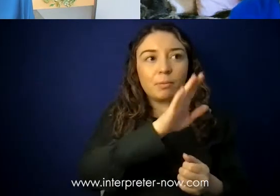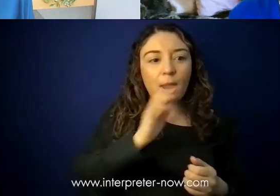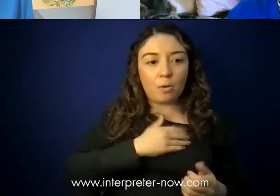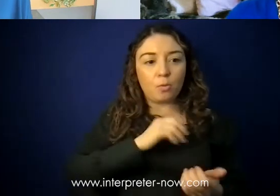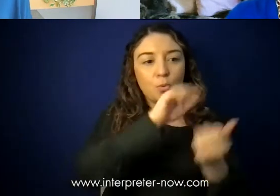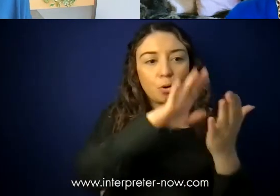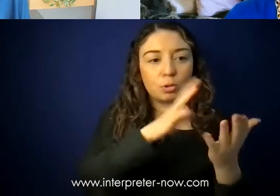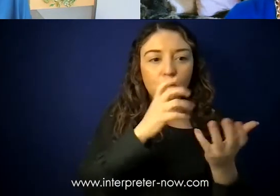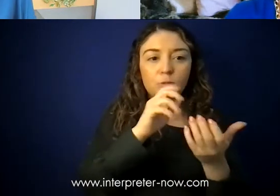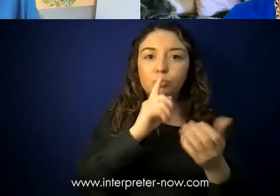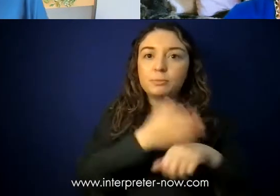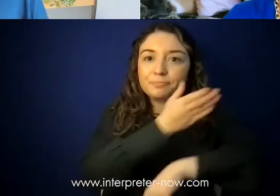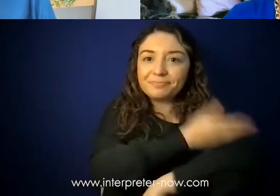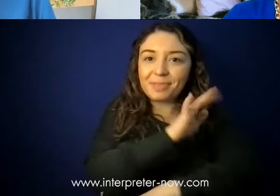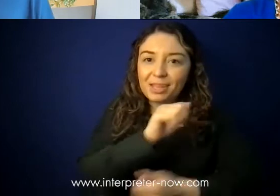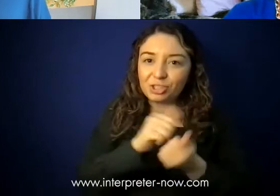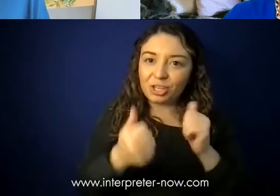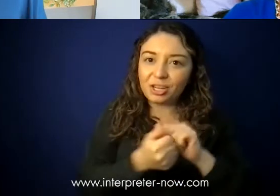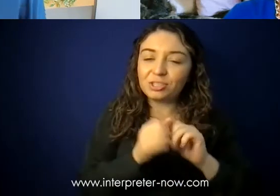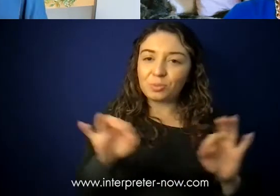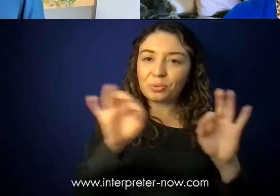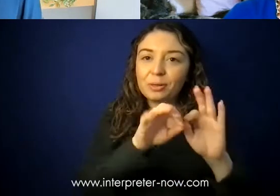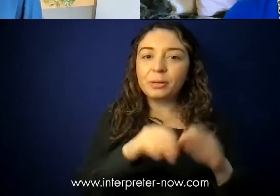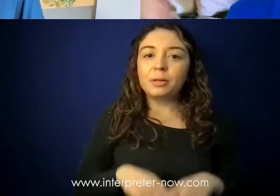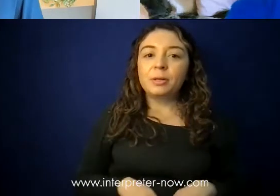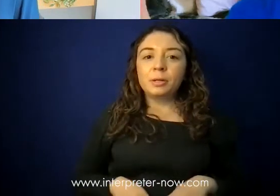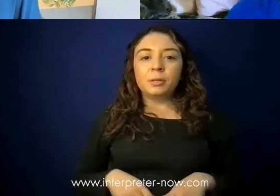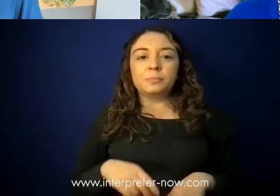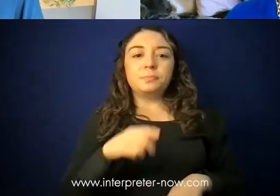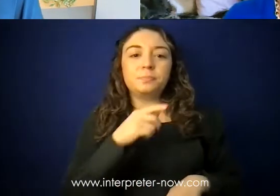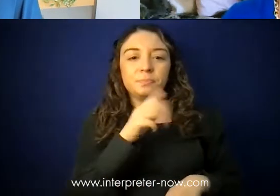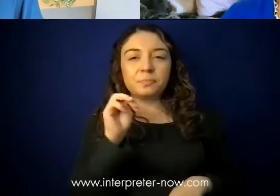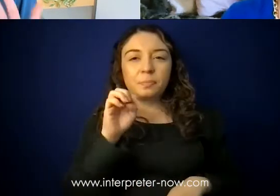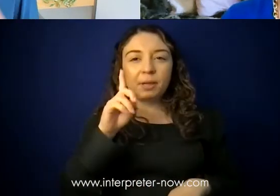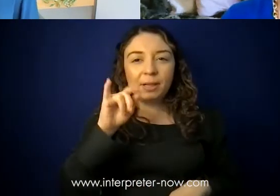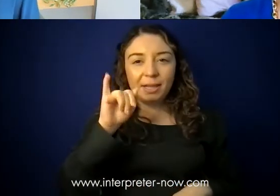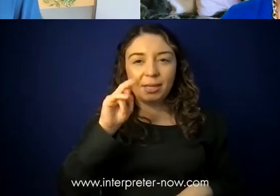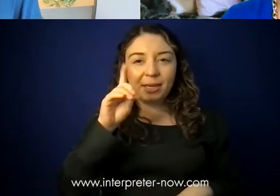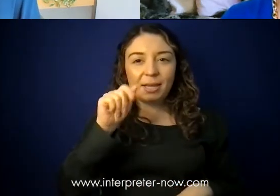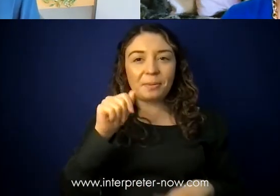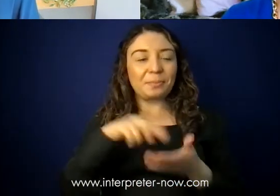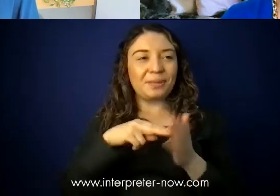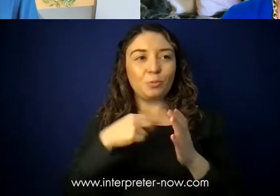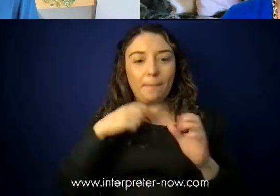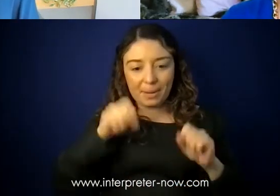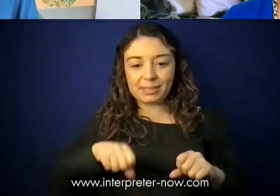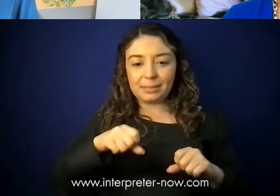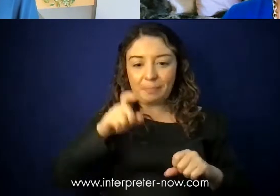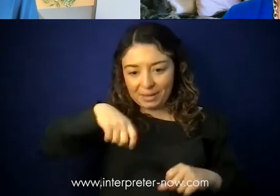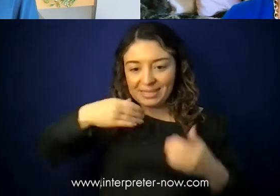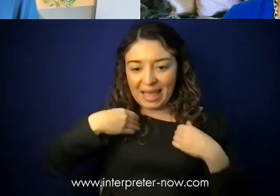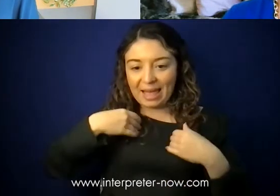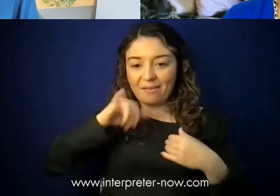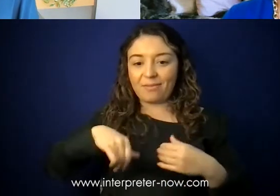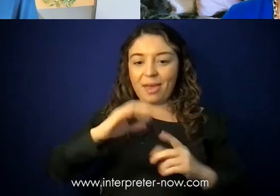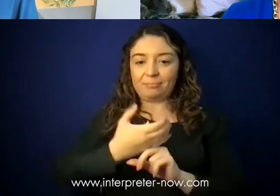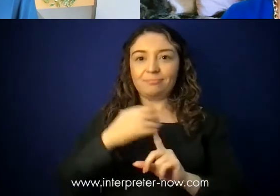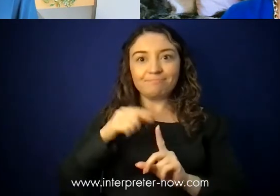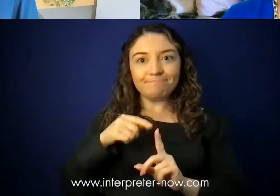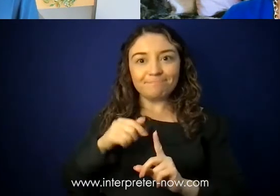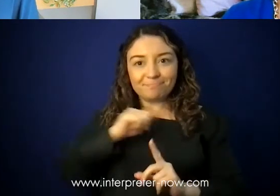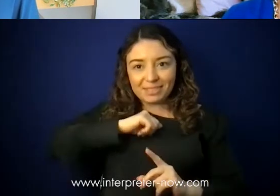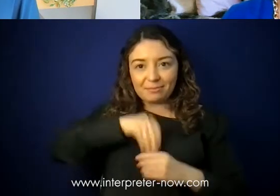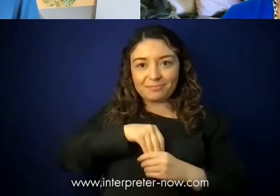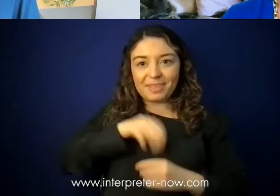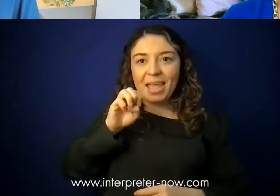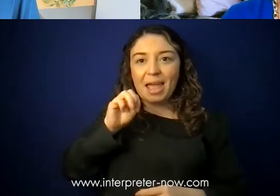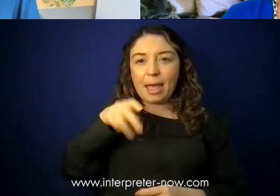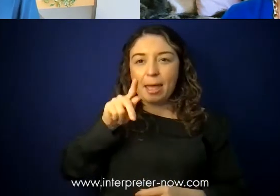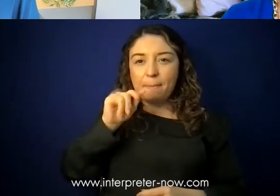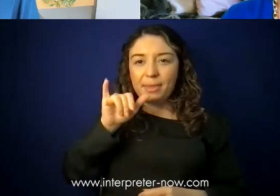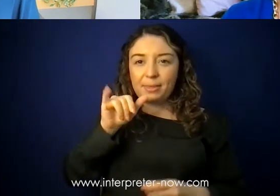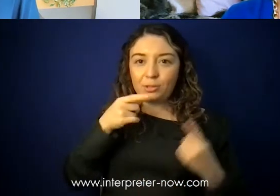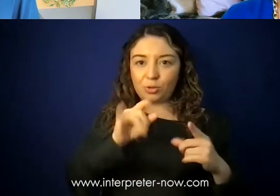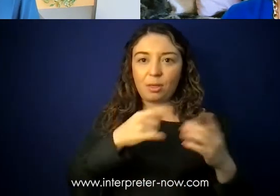Then, we're modeling empathy as we're working with other people to build that empathy.